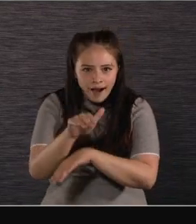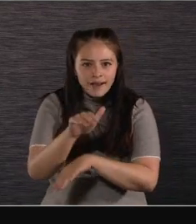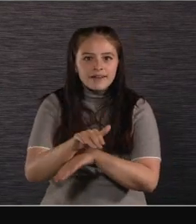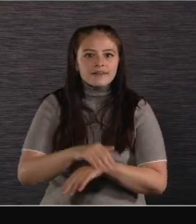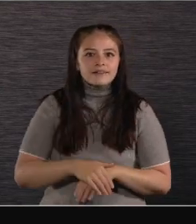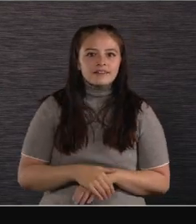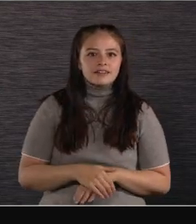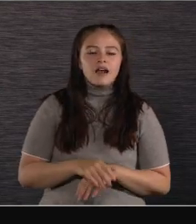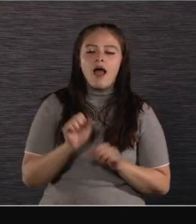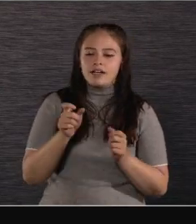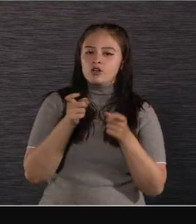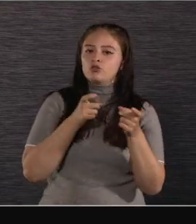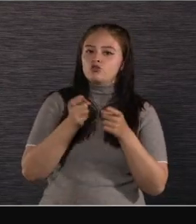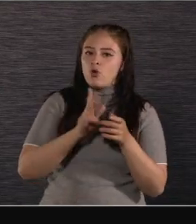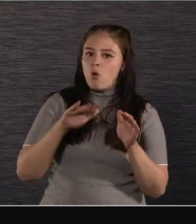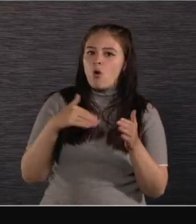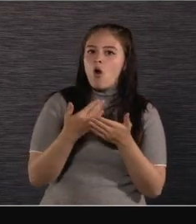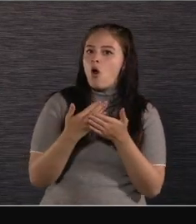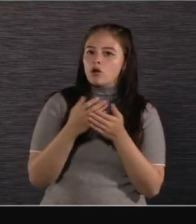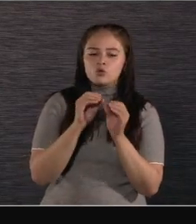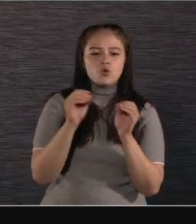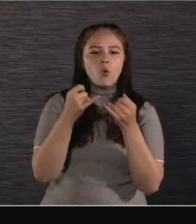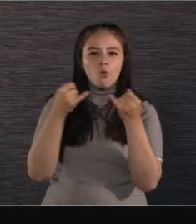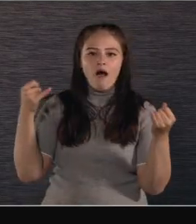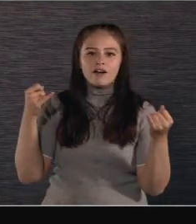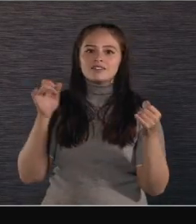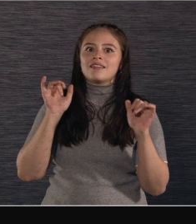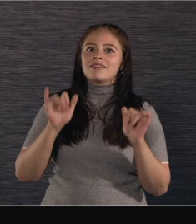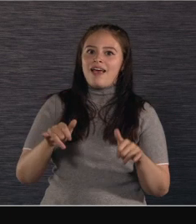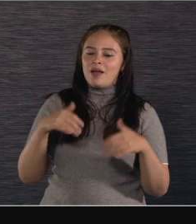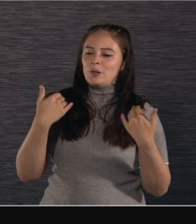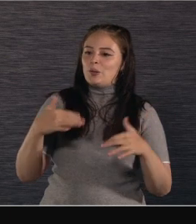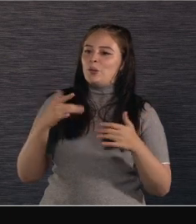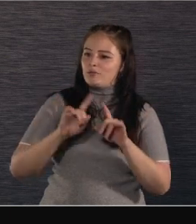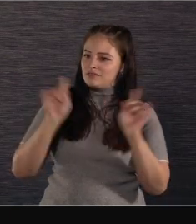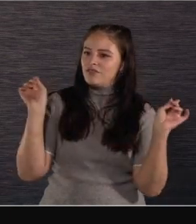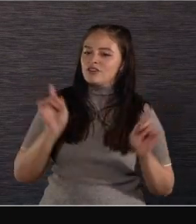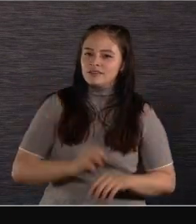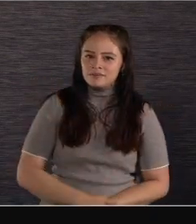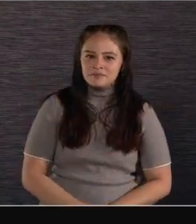And I can control it all wirelessly. That's the game changer here.